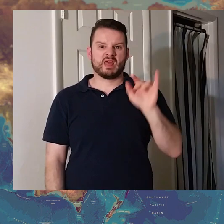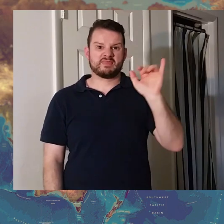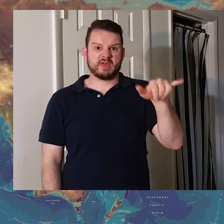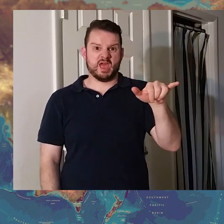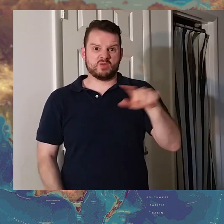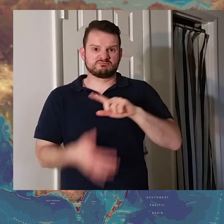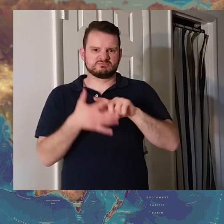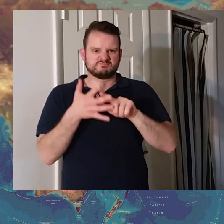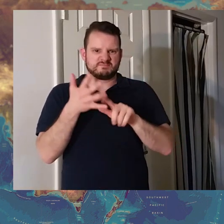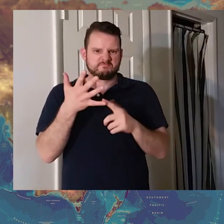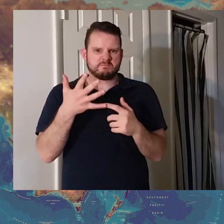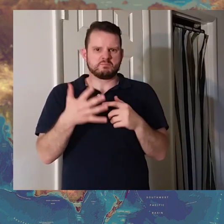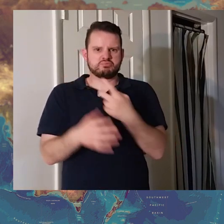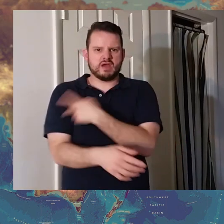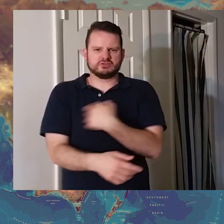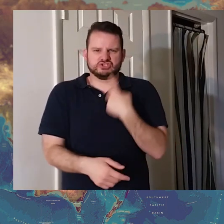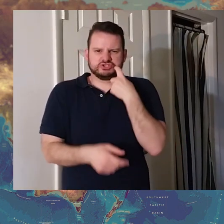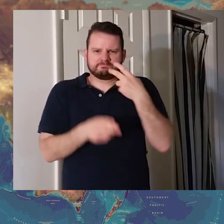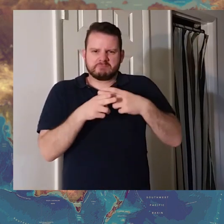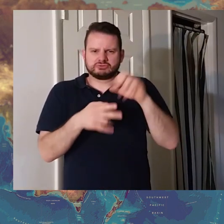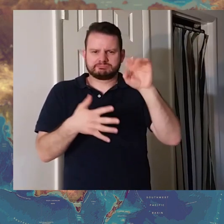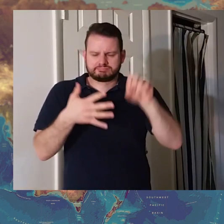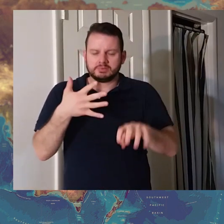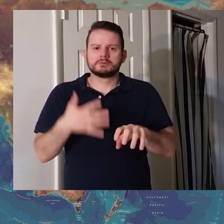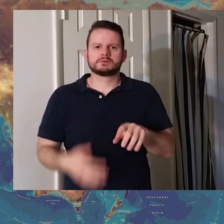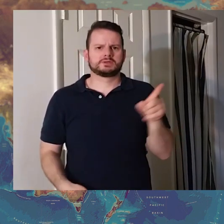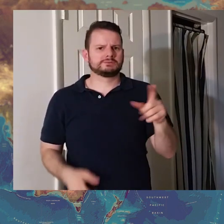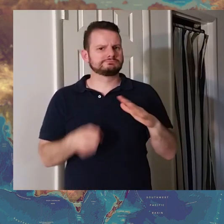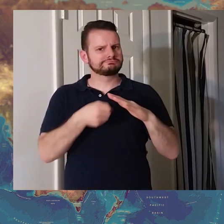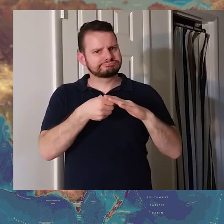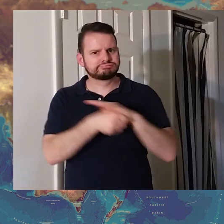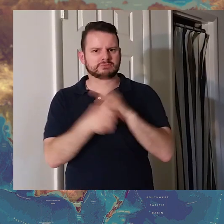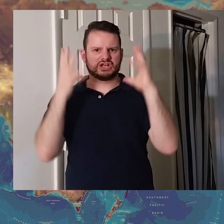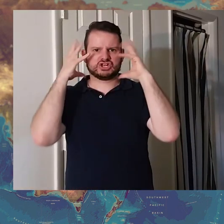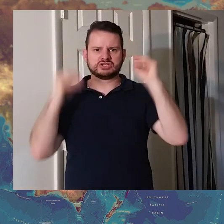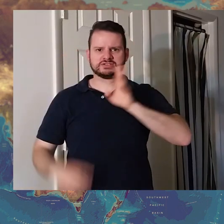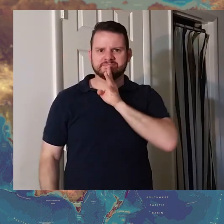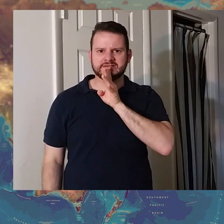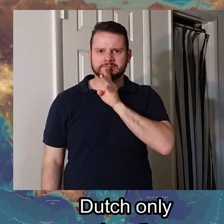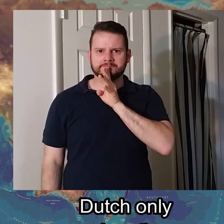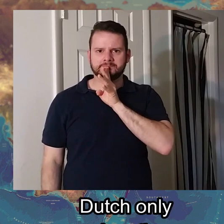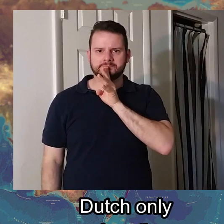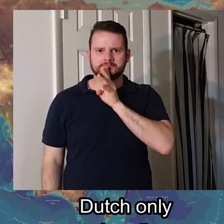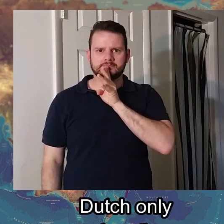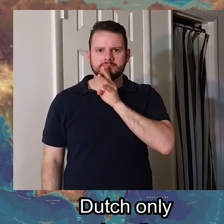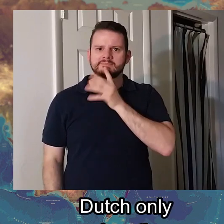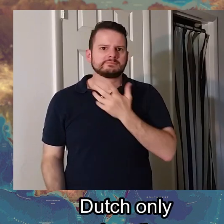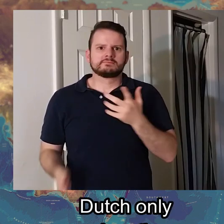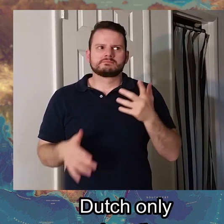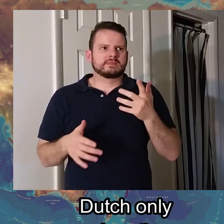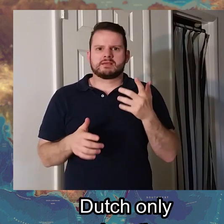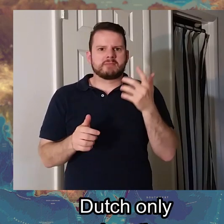Those are the five provinces that I just mentioned, they are entirely Dutch-speaking.